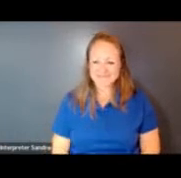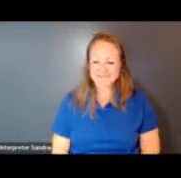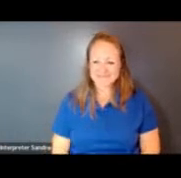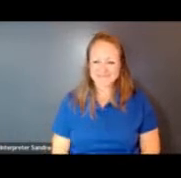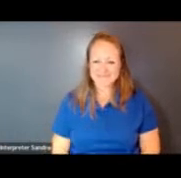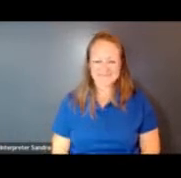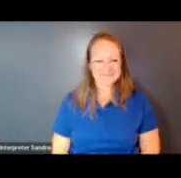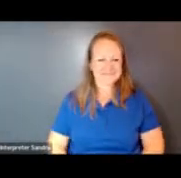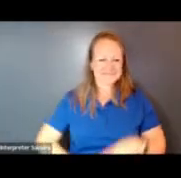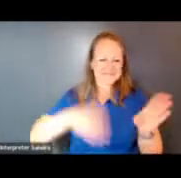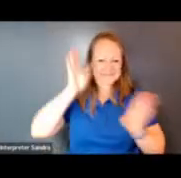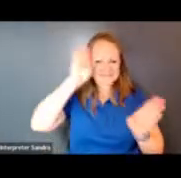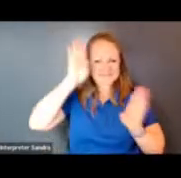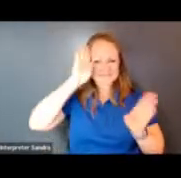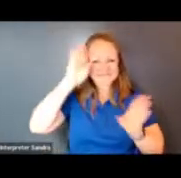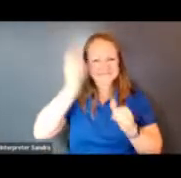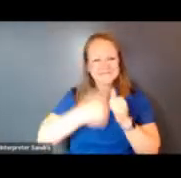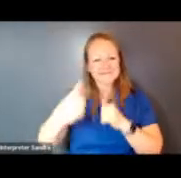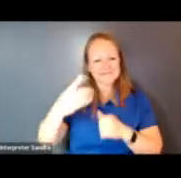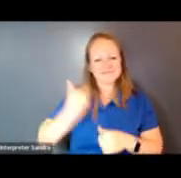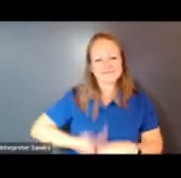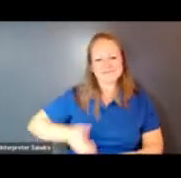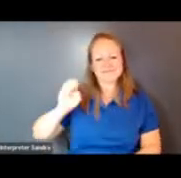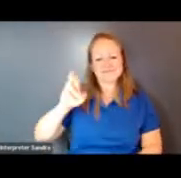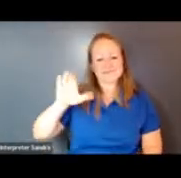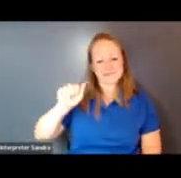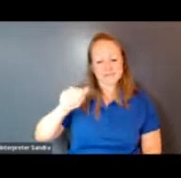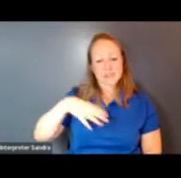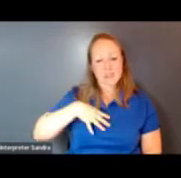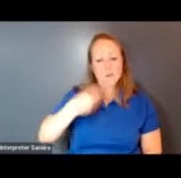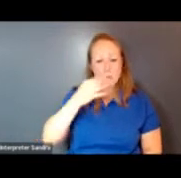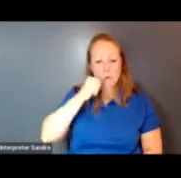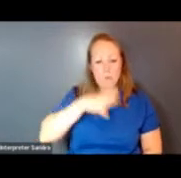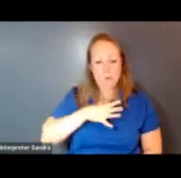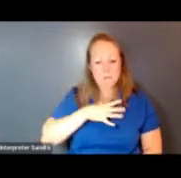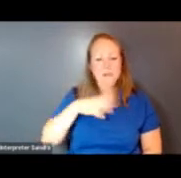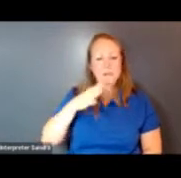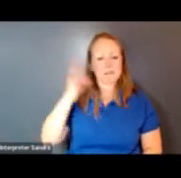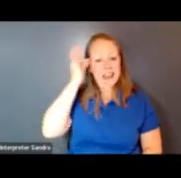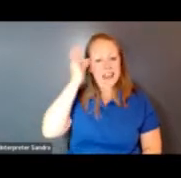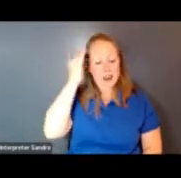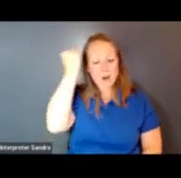Erica Andres: Hey, everyone, I am Erica and I'm a white woman with short, dark brown hair with a pink flower in my hair wearing